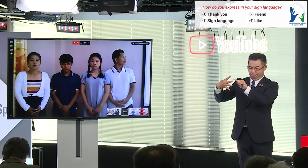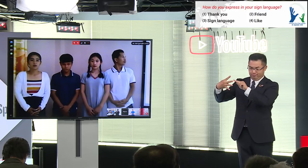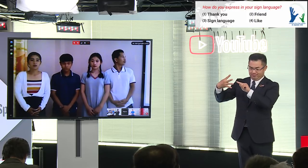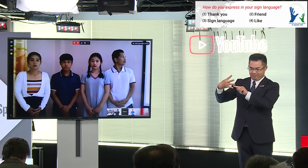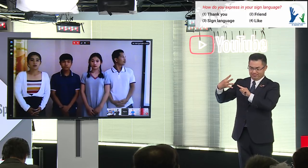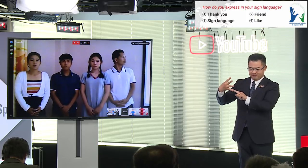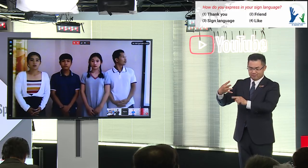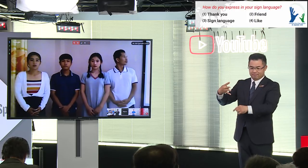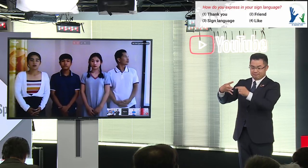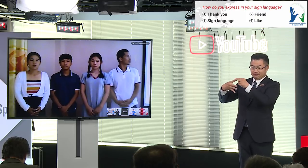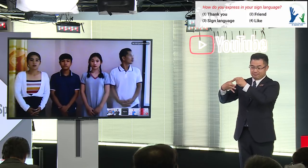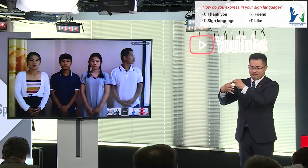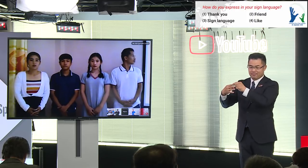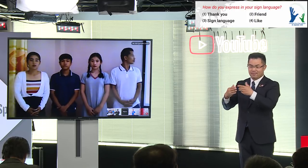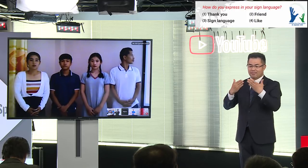Moving on